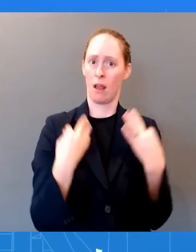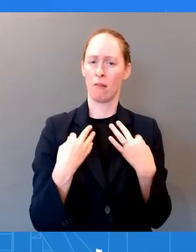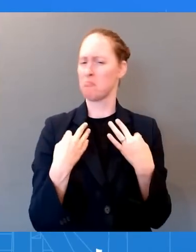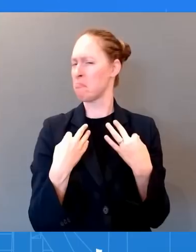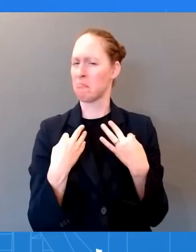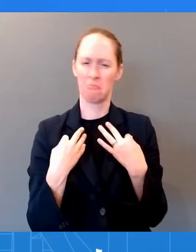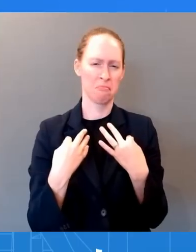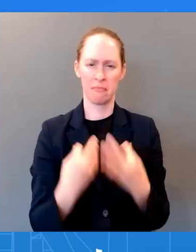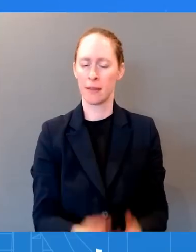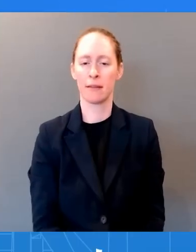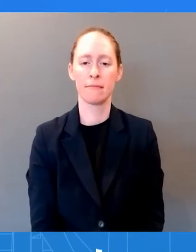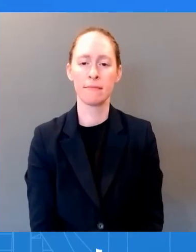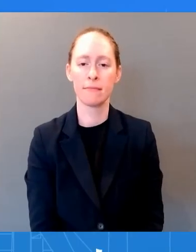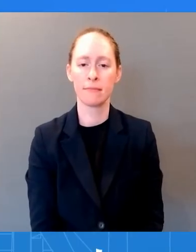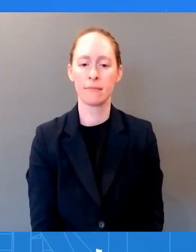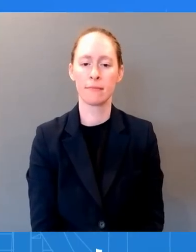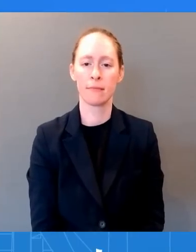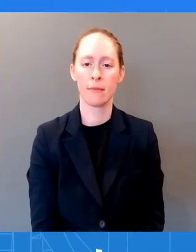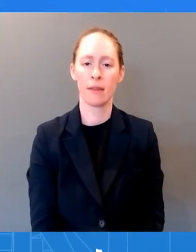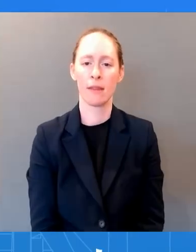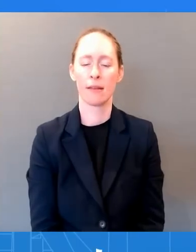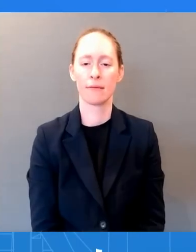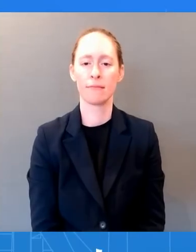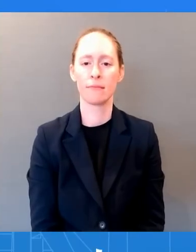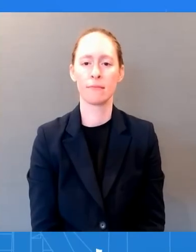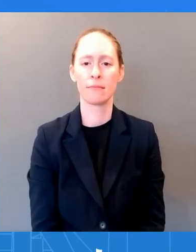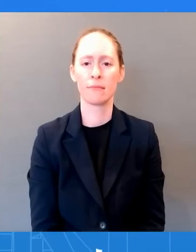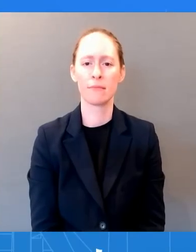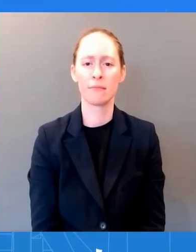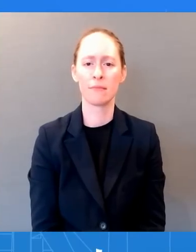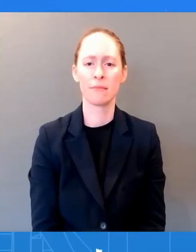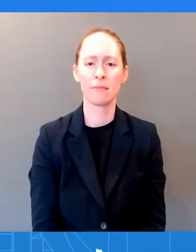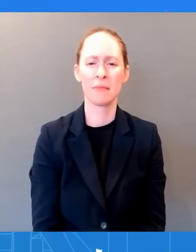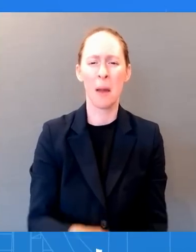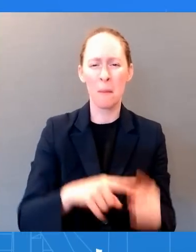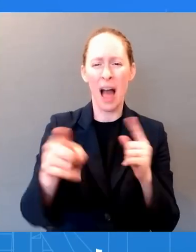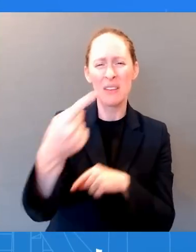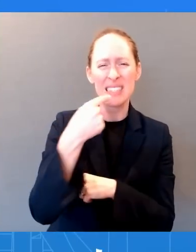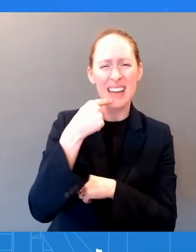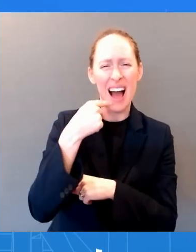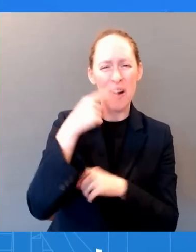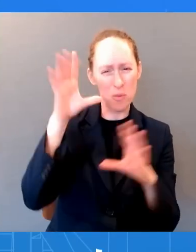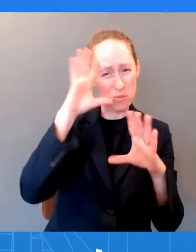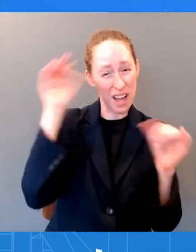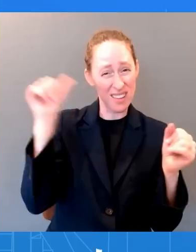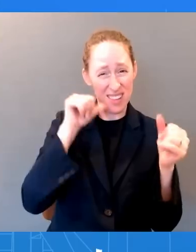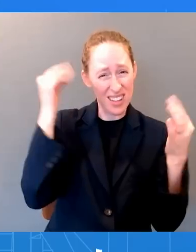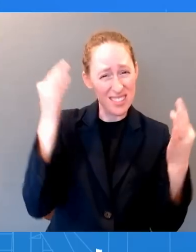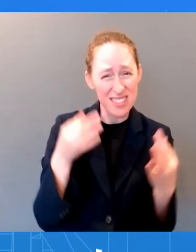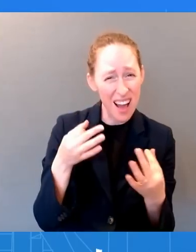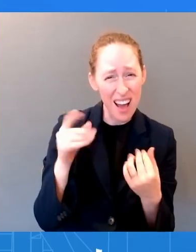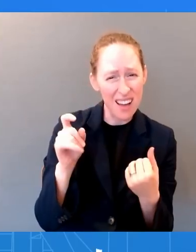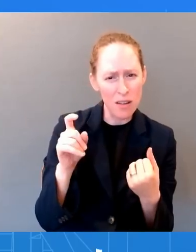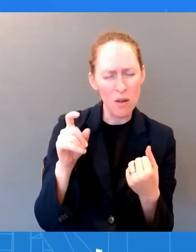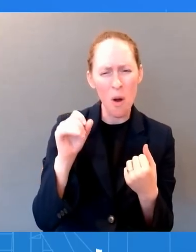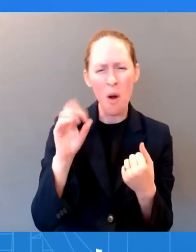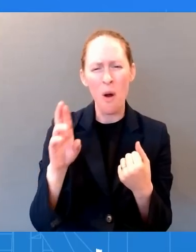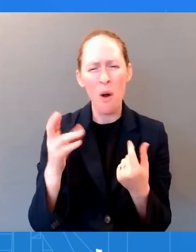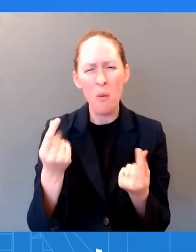What -- are you saying that it was not the President himself who arrived at the decision or did the President himself make a decision? Ms. Jean-Pierre: Well, what I can tell you is the White House affirmed it.